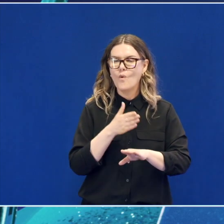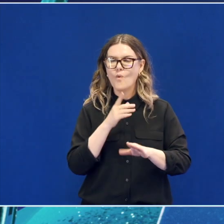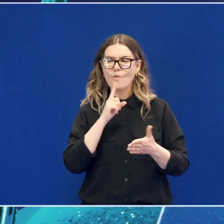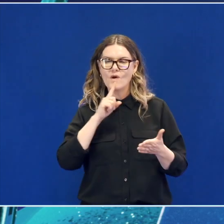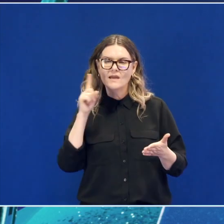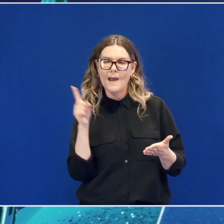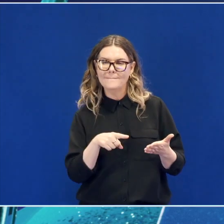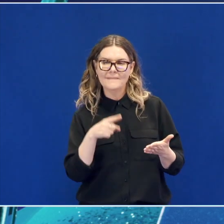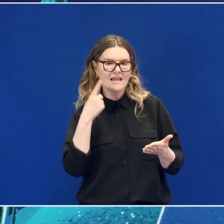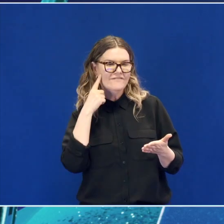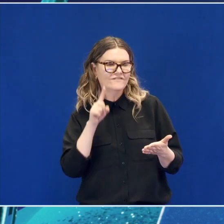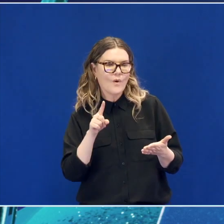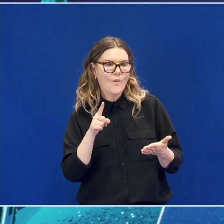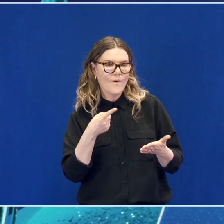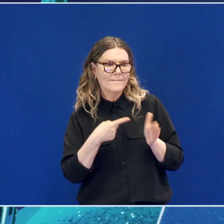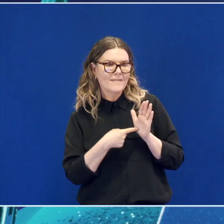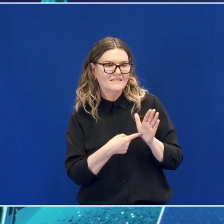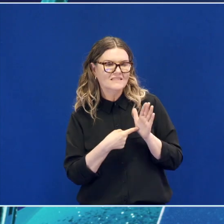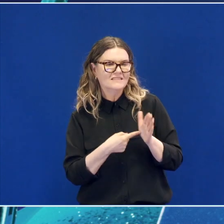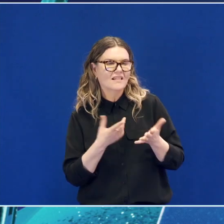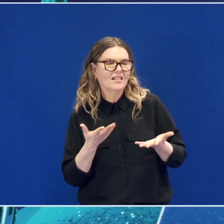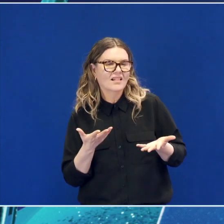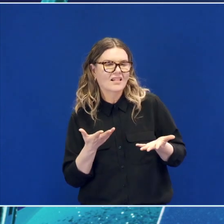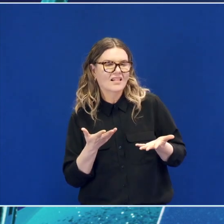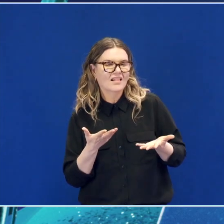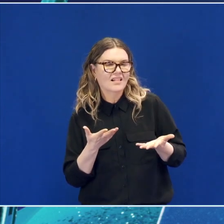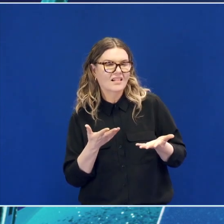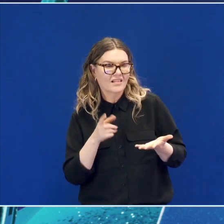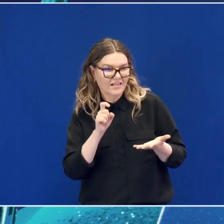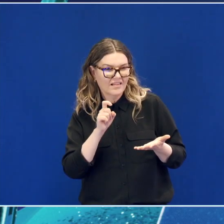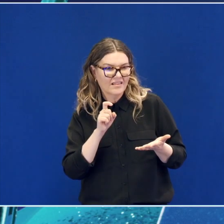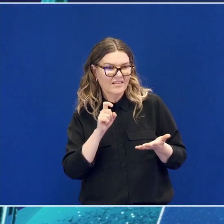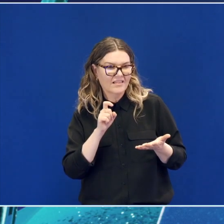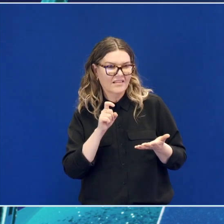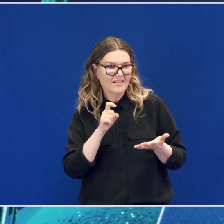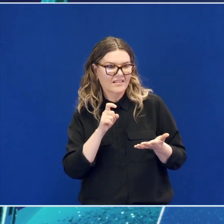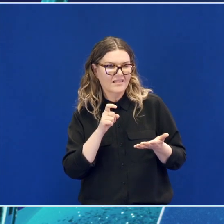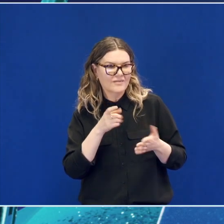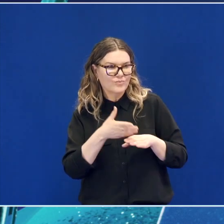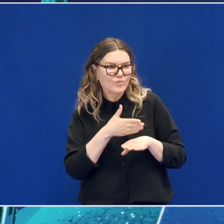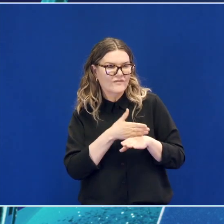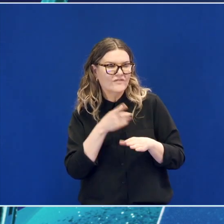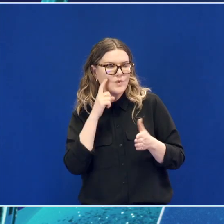Yumeng, why don't you kick us off on this topic? What have you seen in your research? Yeah, I think one thing that I've seen